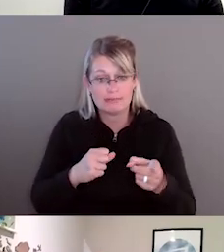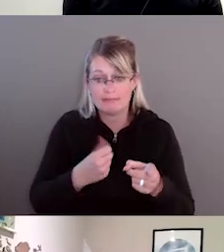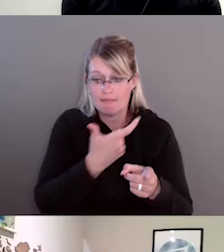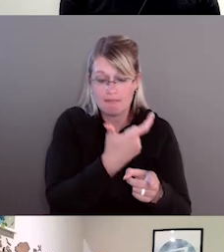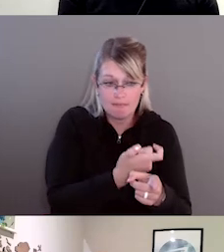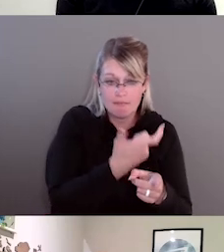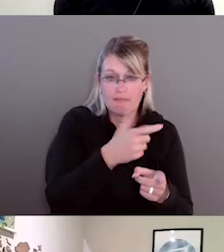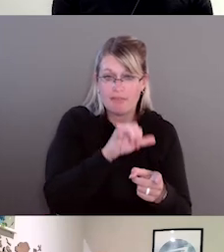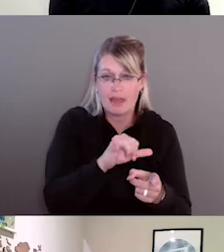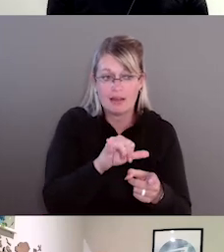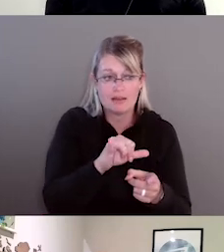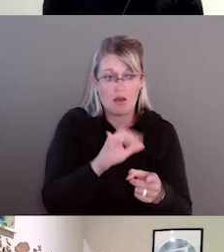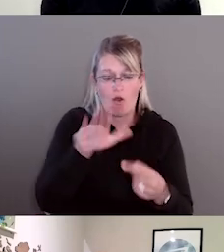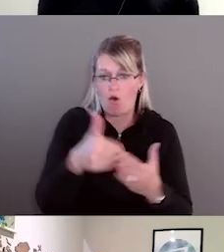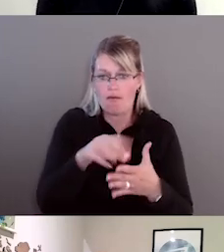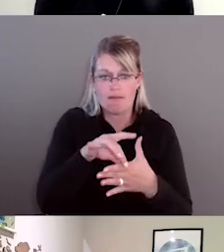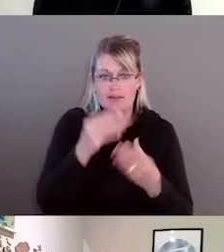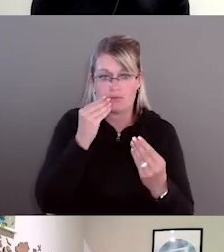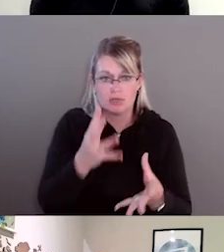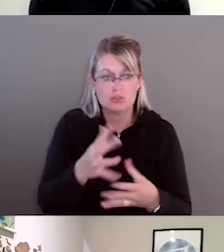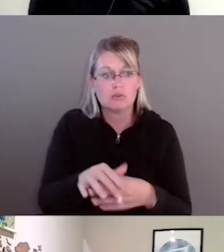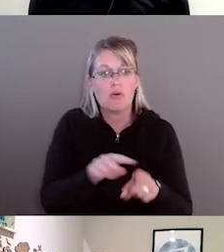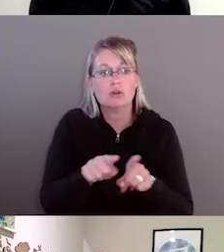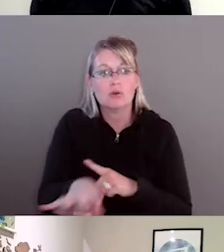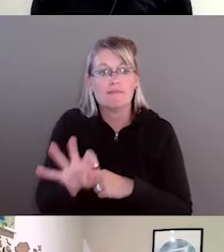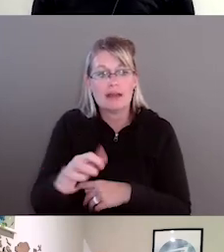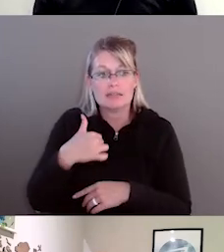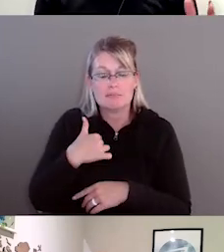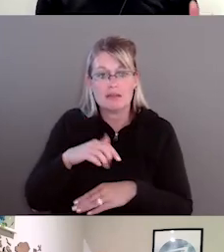have all of my contact information. You can also find me on LinkedIn